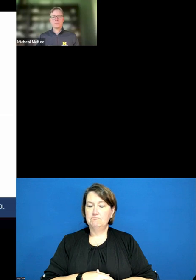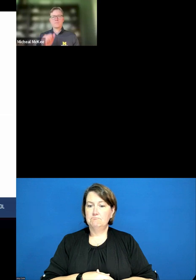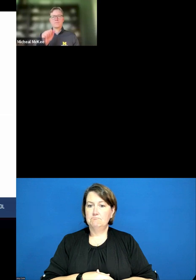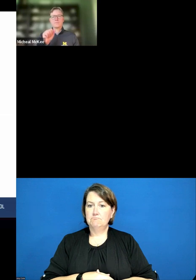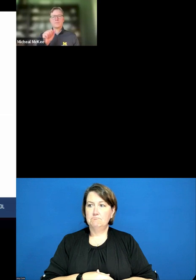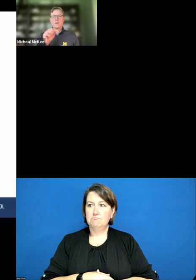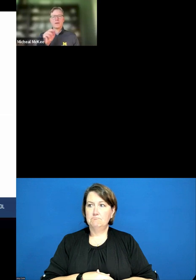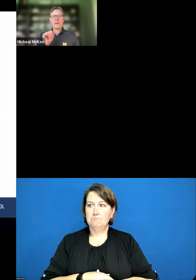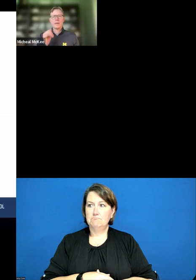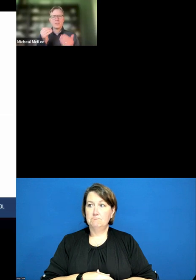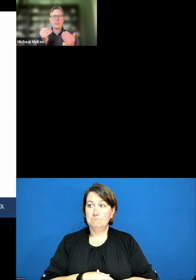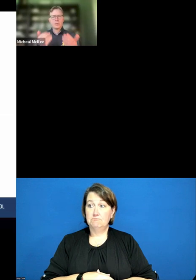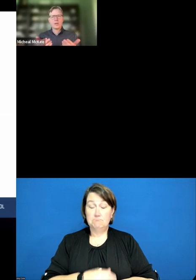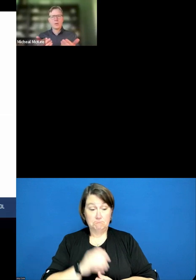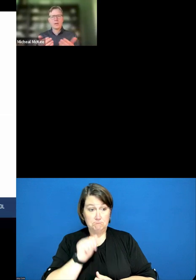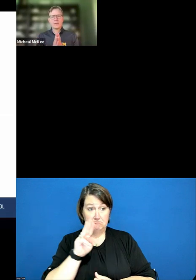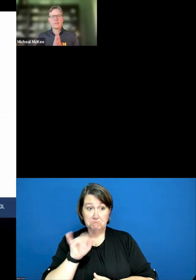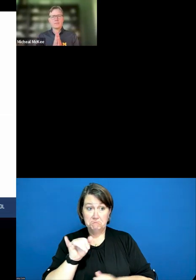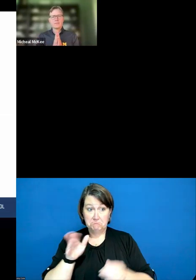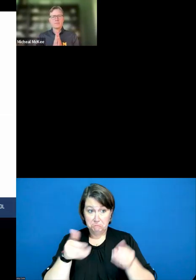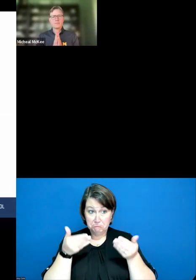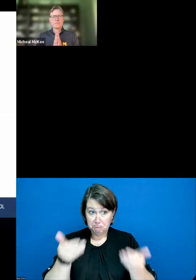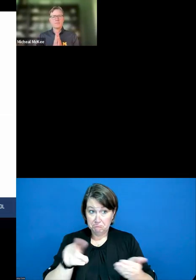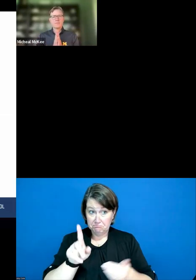Amy should be go ahead.